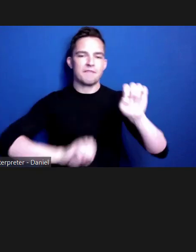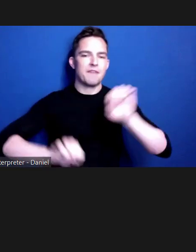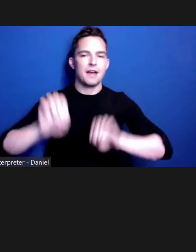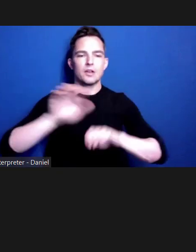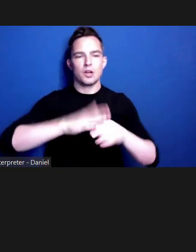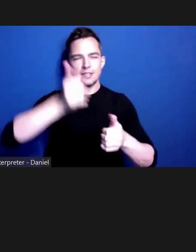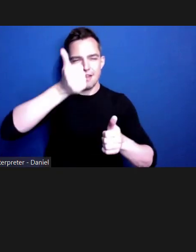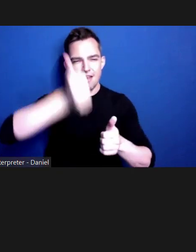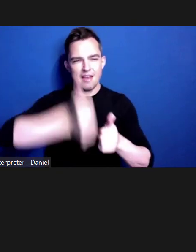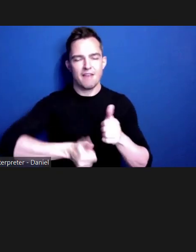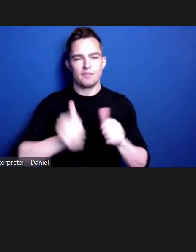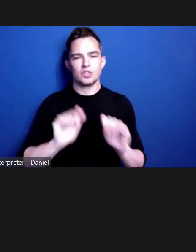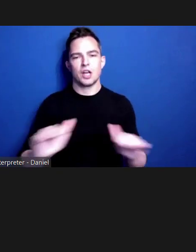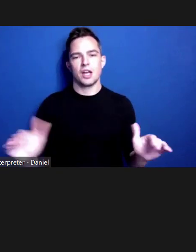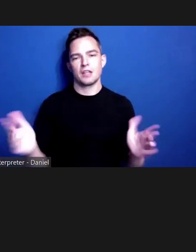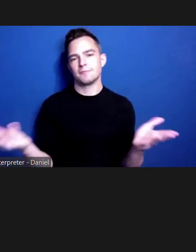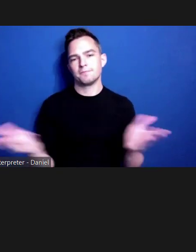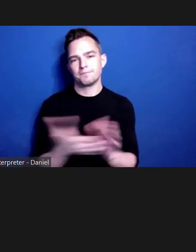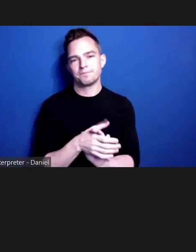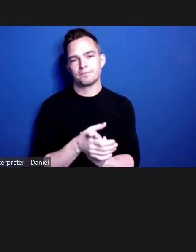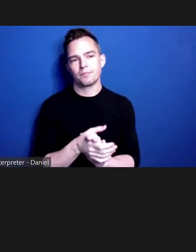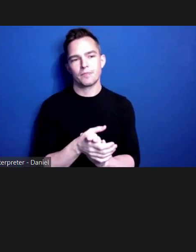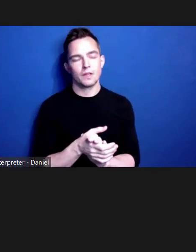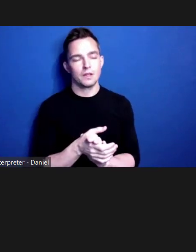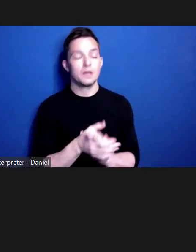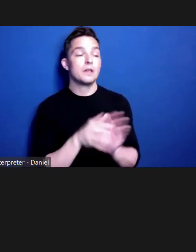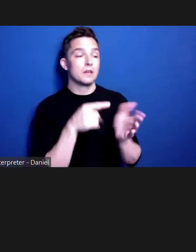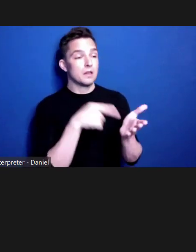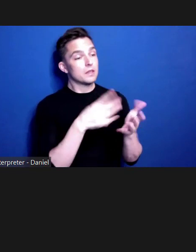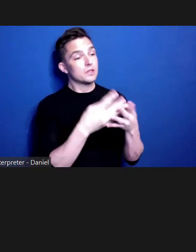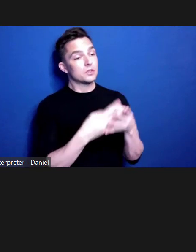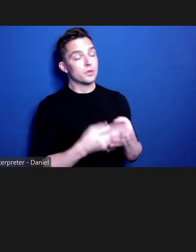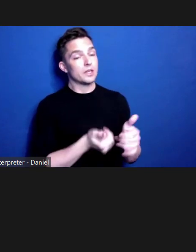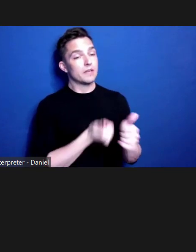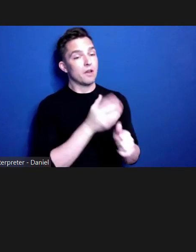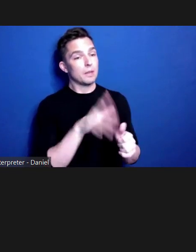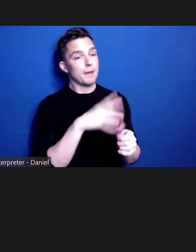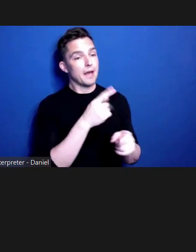William Eiserman: Screening, followed by appropriate